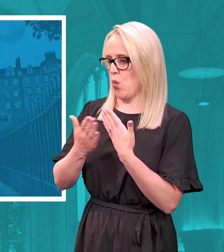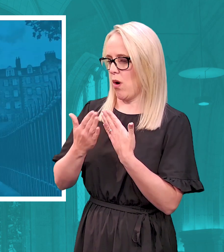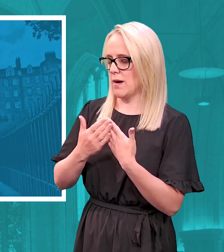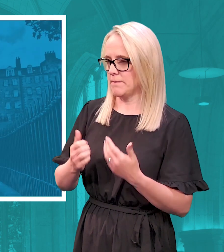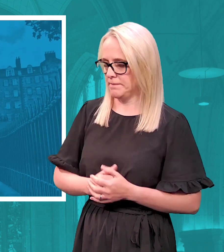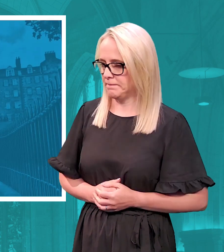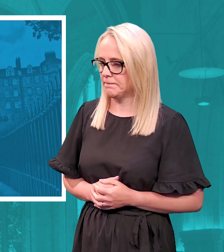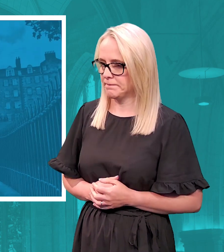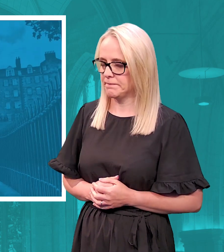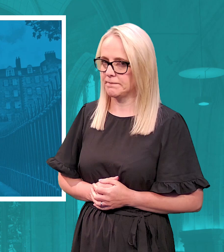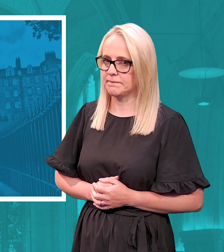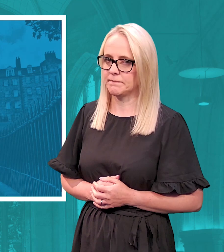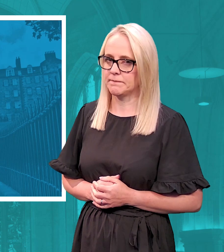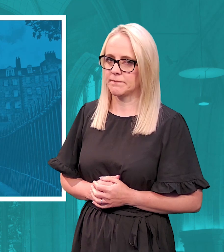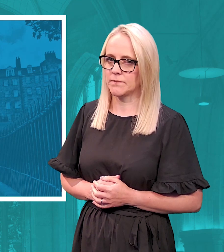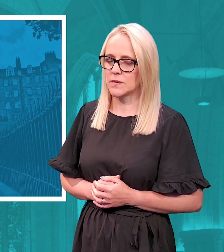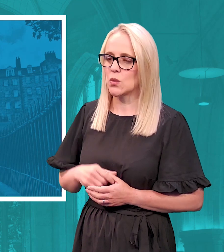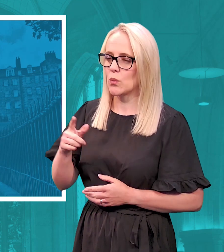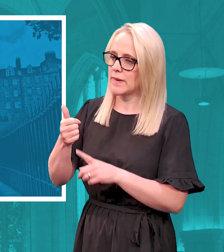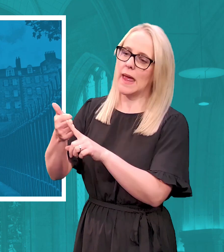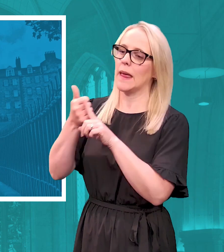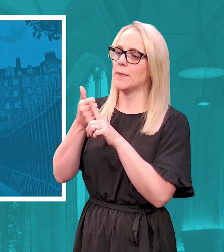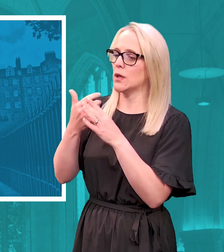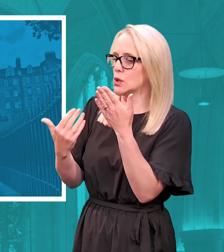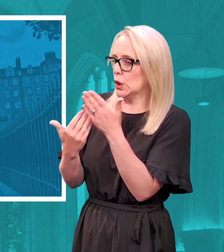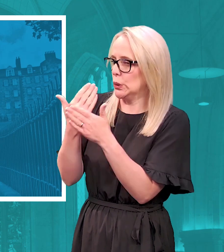And to help us do these new things and speed up the changes required,